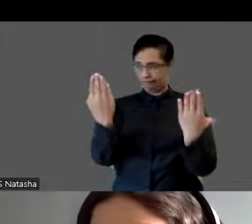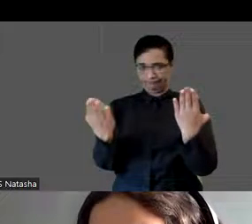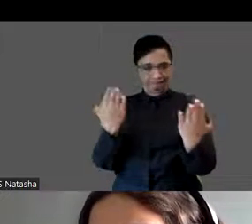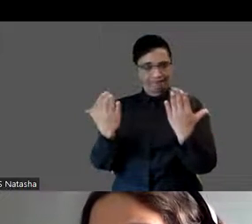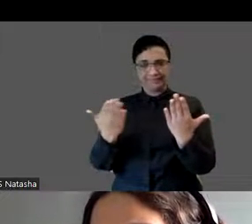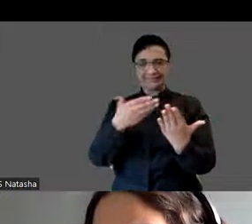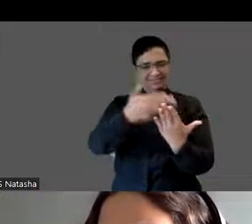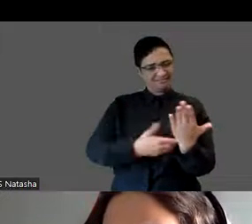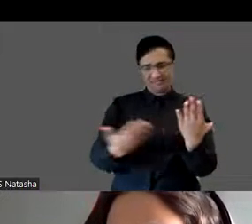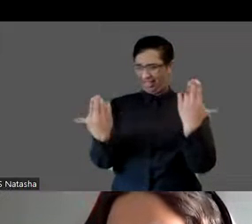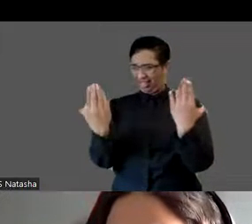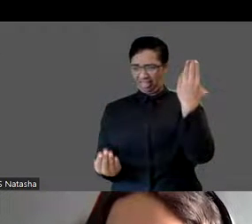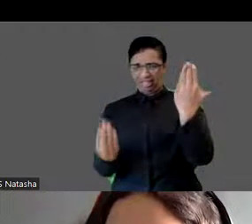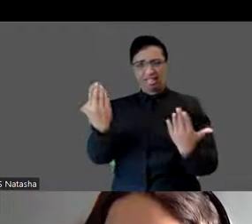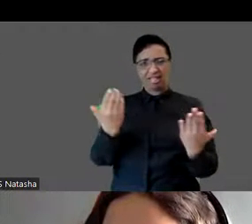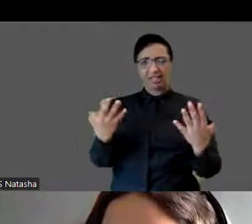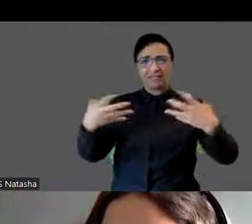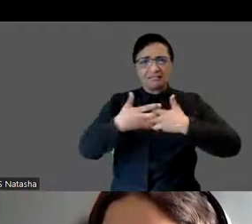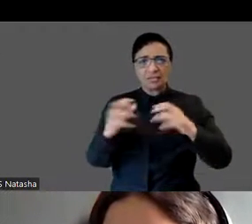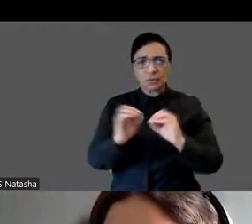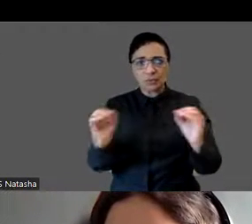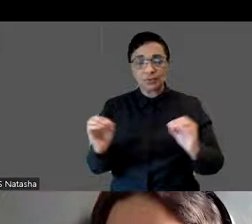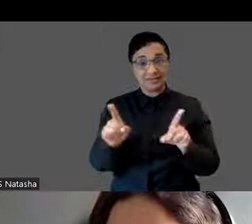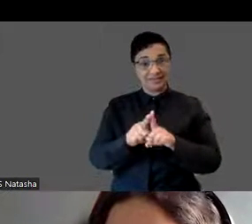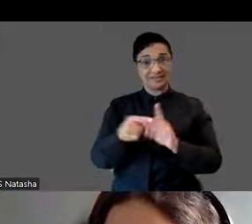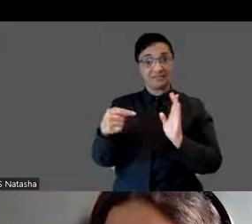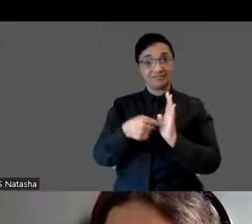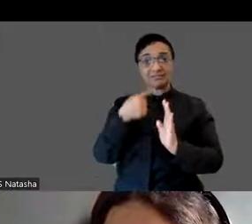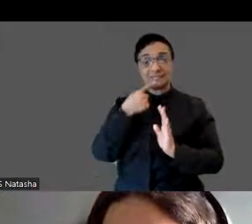As you can see here, I also talk about the differences in models.